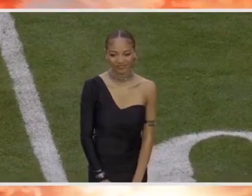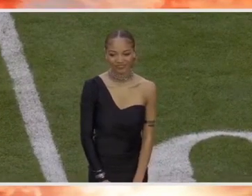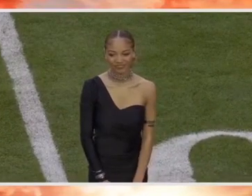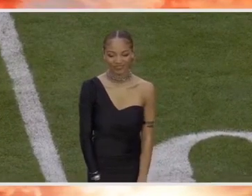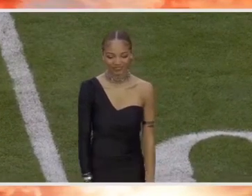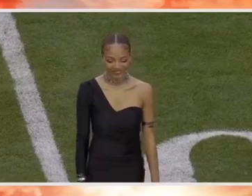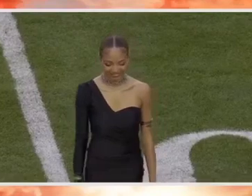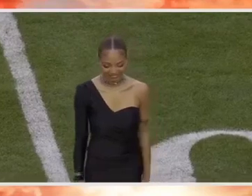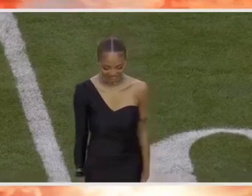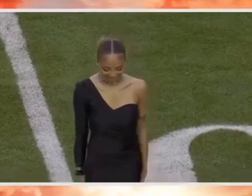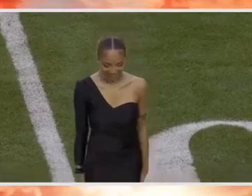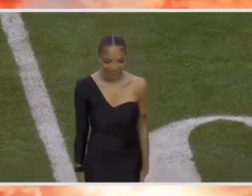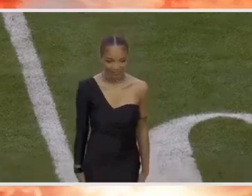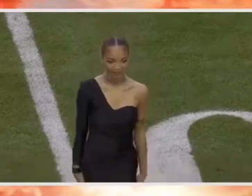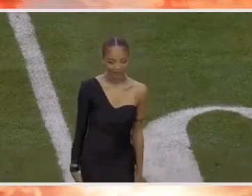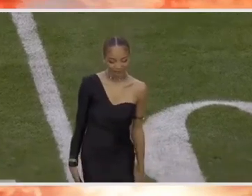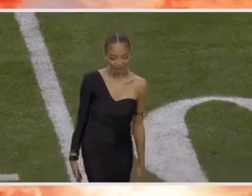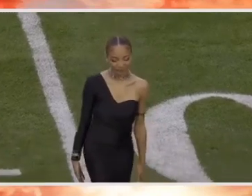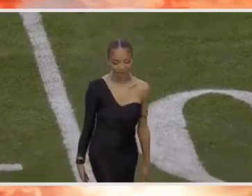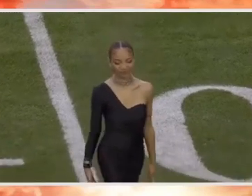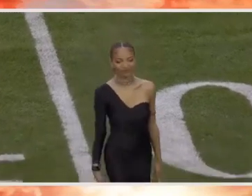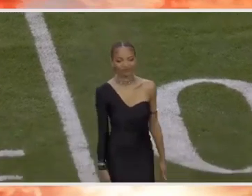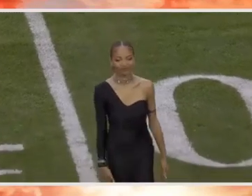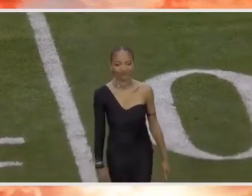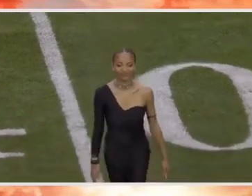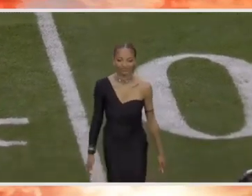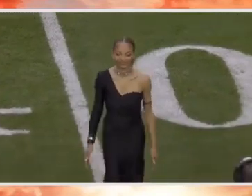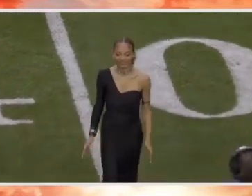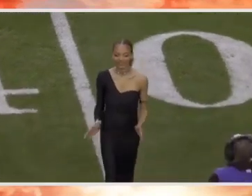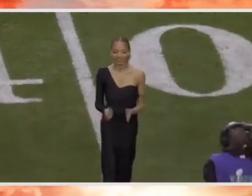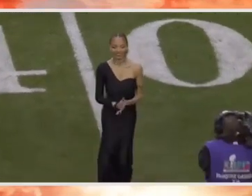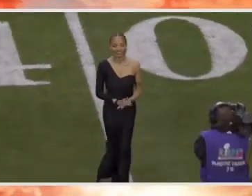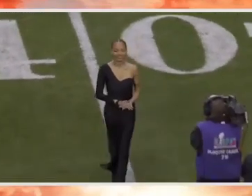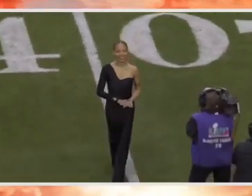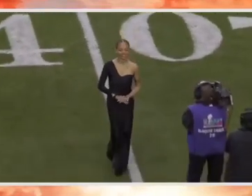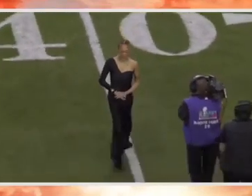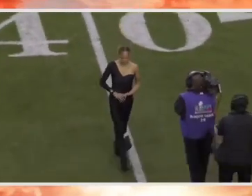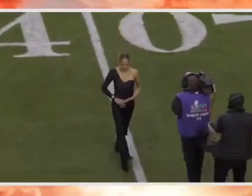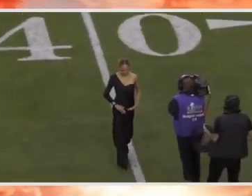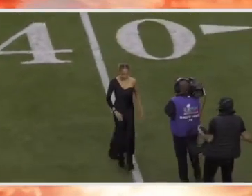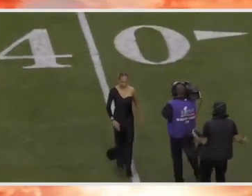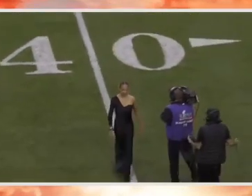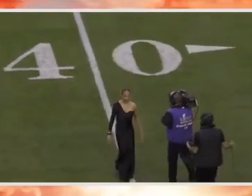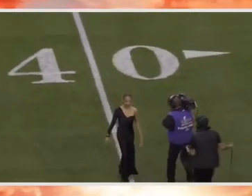as we come back to Glendale Arizona the Super Bowl kickoff getting a little bit closer and we're back after this foreign